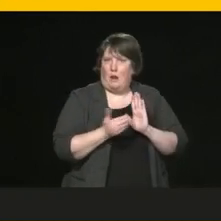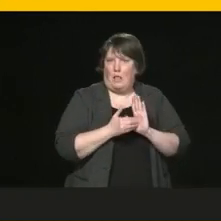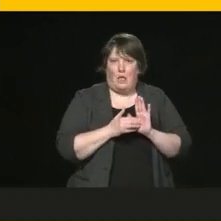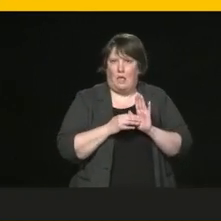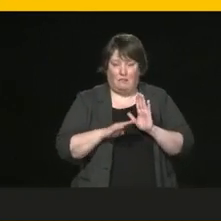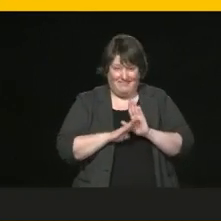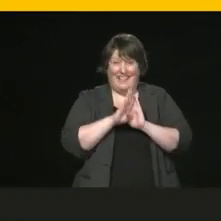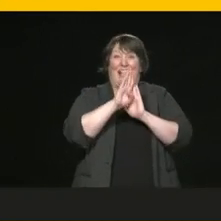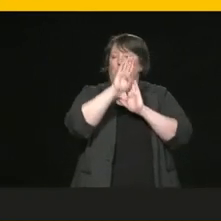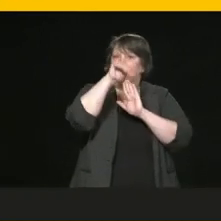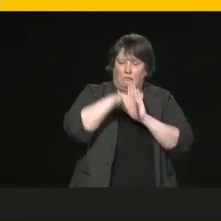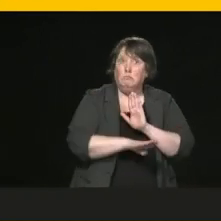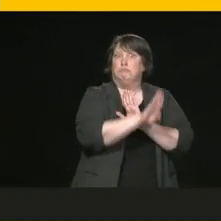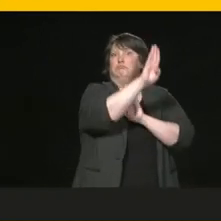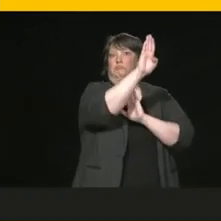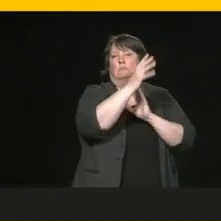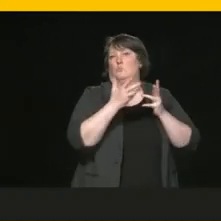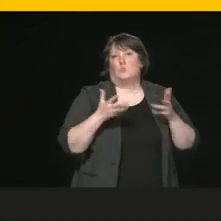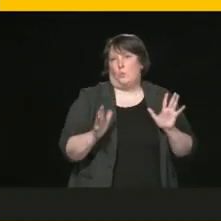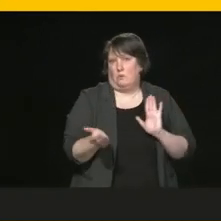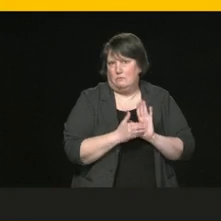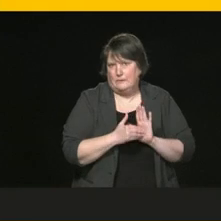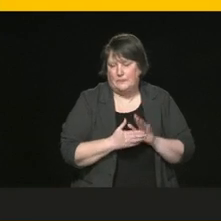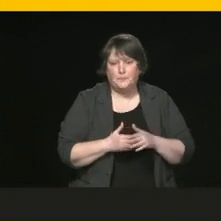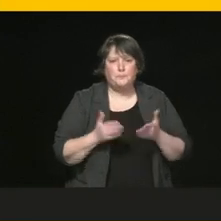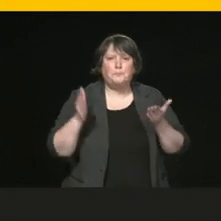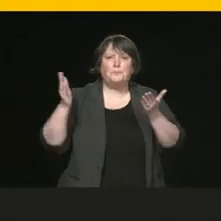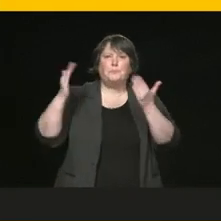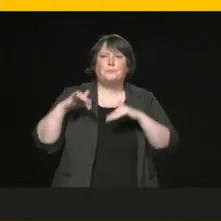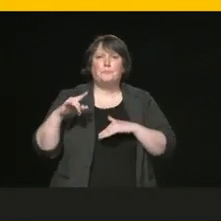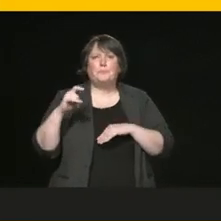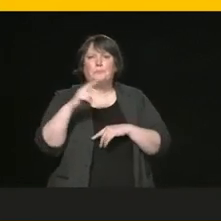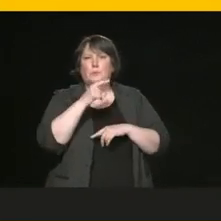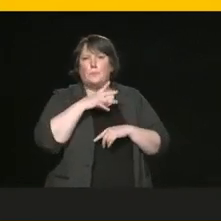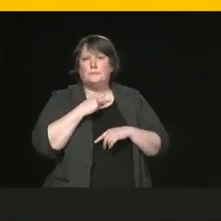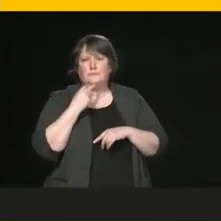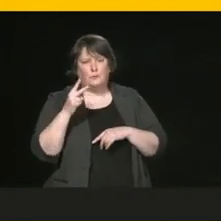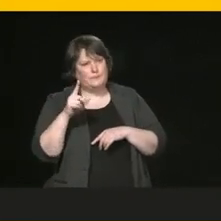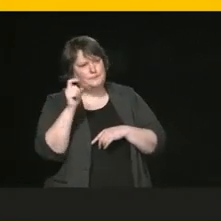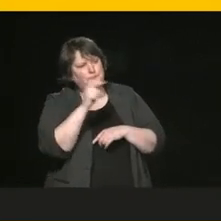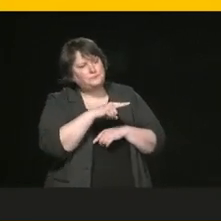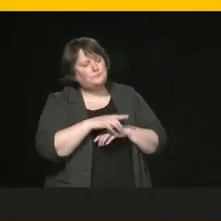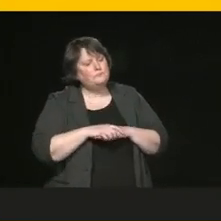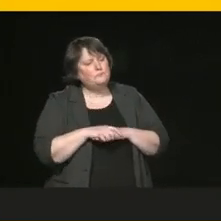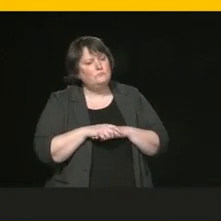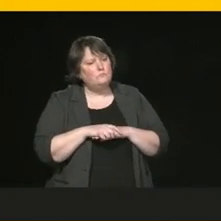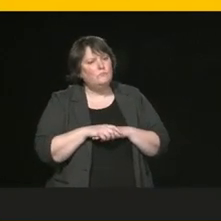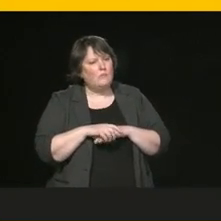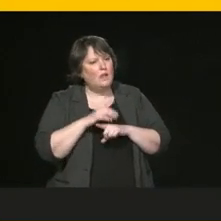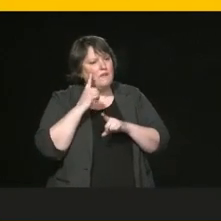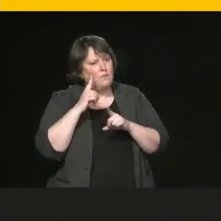NOT END UP IN THE SAME SITUATION A FEW MONTHS LATER. Reporter: I KNOW YOU'VE